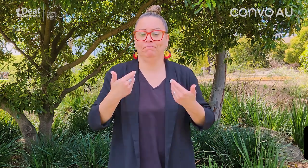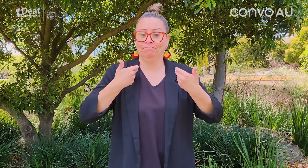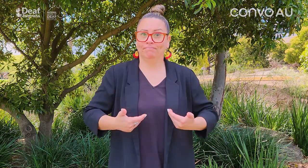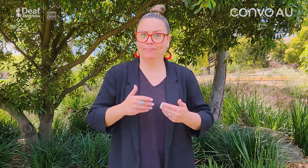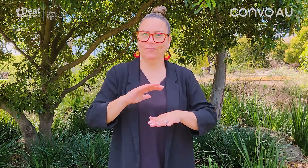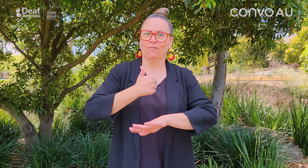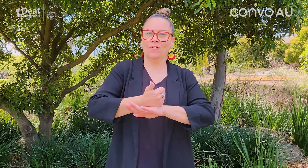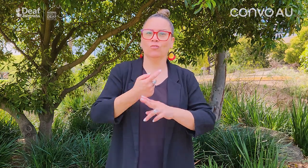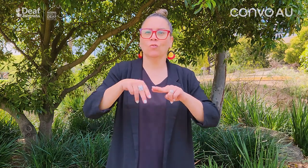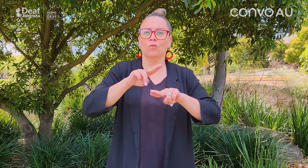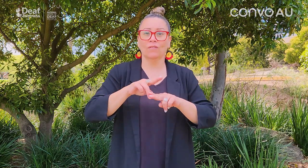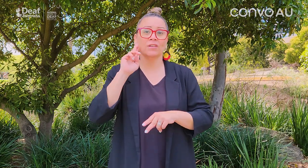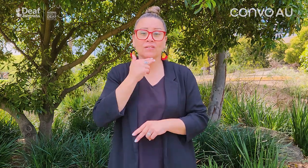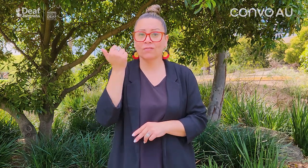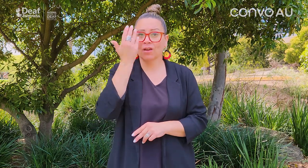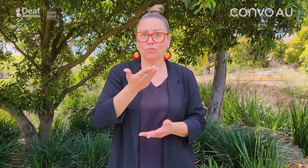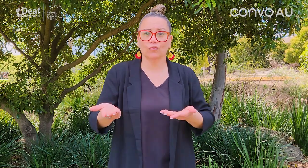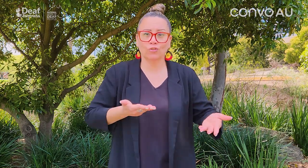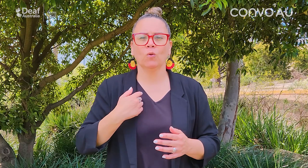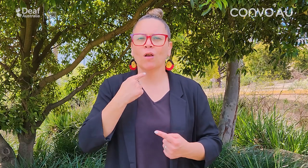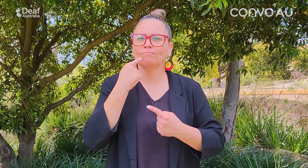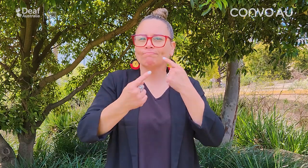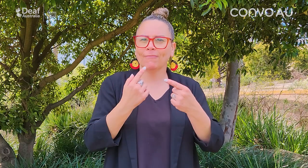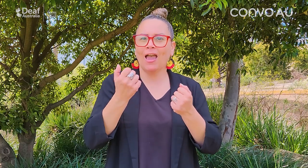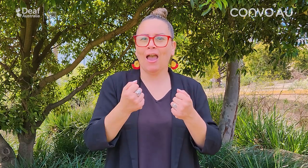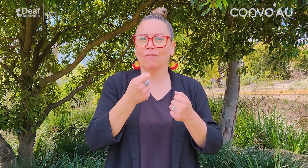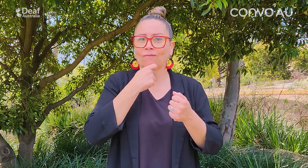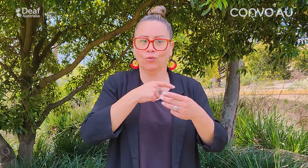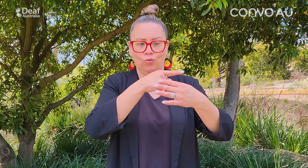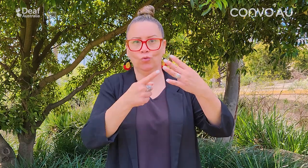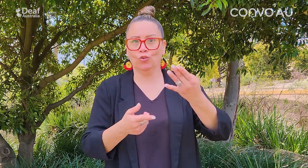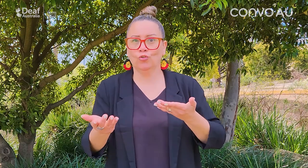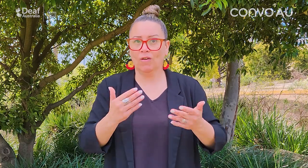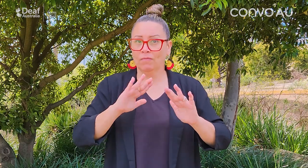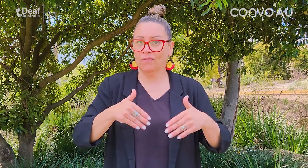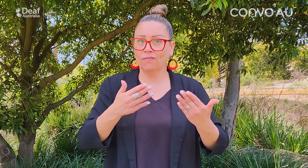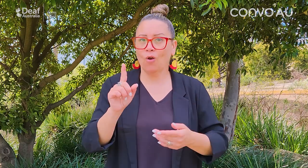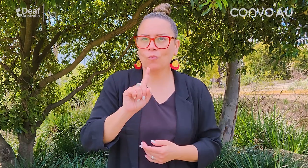and I’m the founder of Deaf Aboriginal Services. We provide services